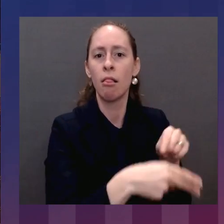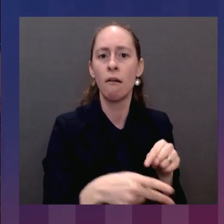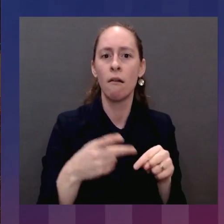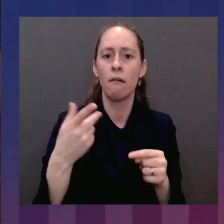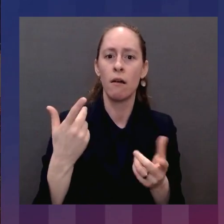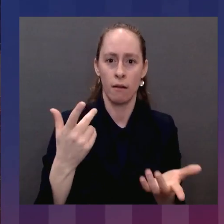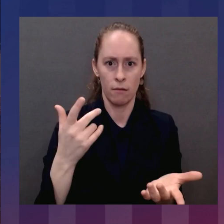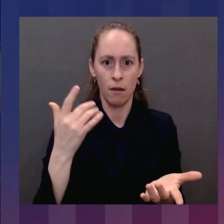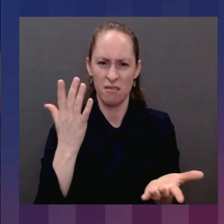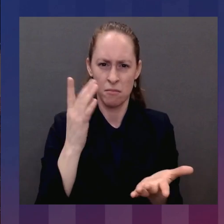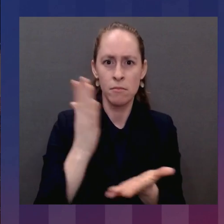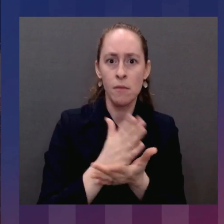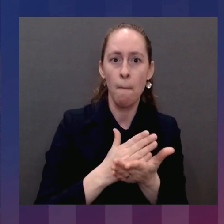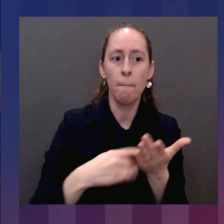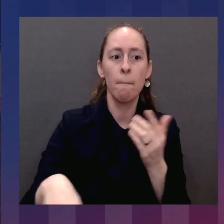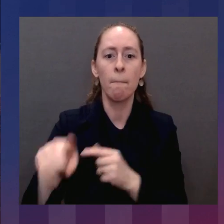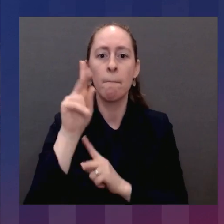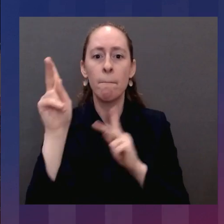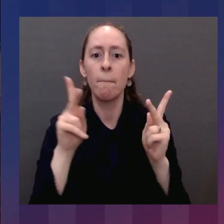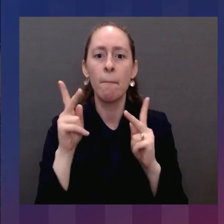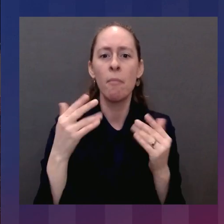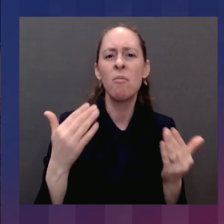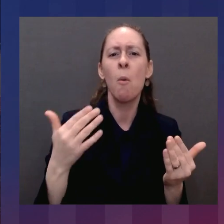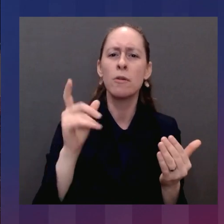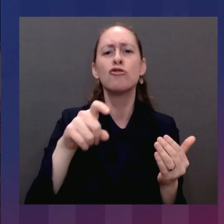In my administration, the watchdogs are back.